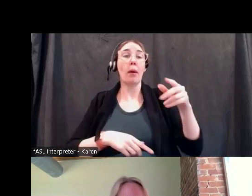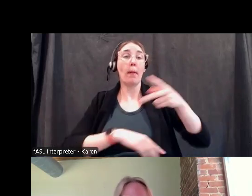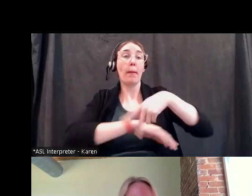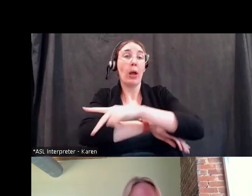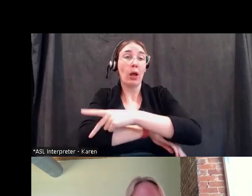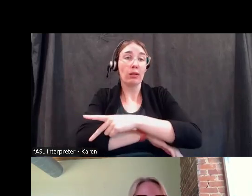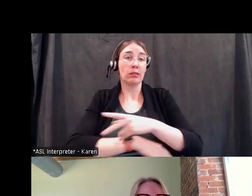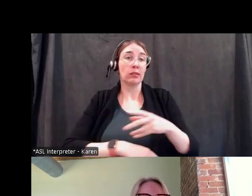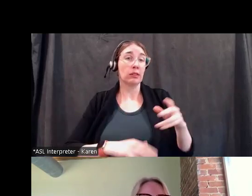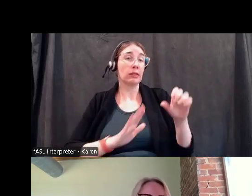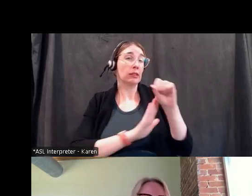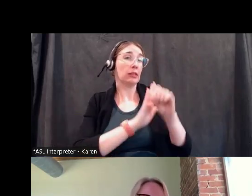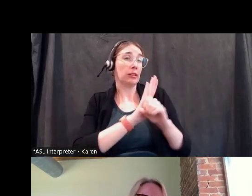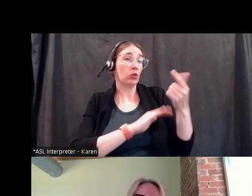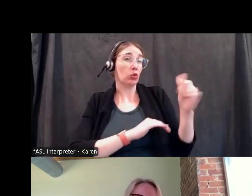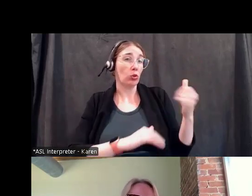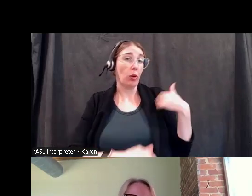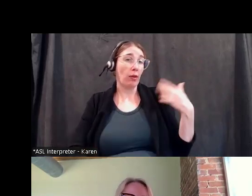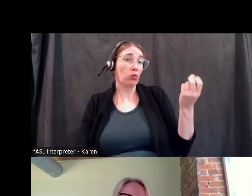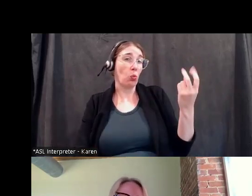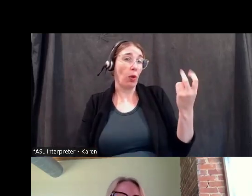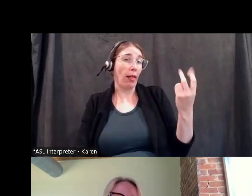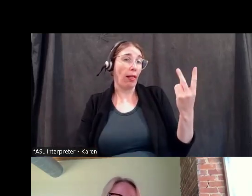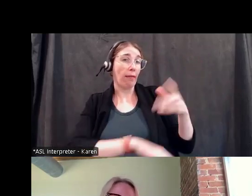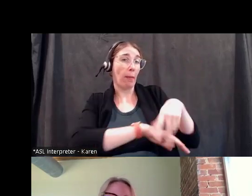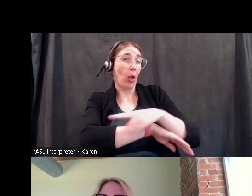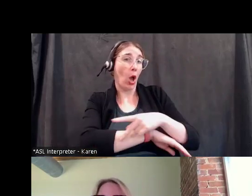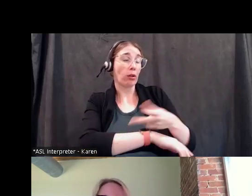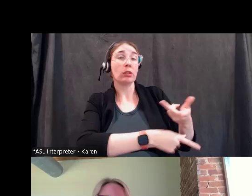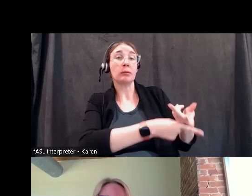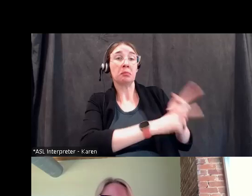the State of Georgia that you can reserve an all-terrain wheelchair for no cost,